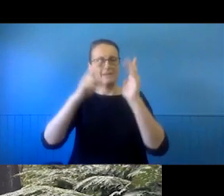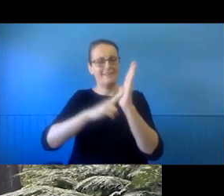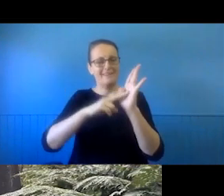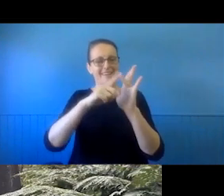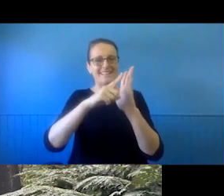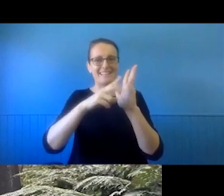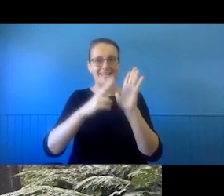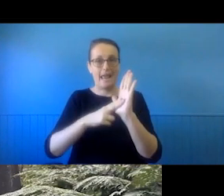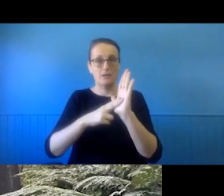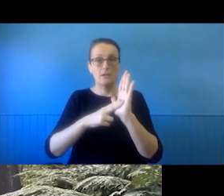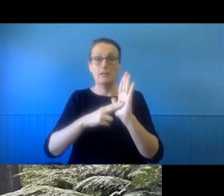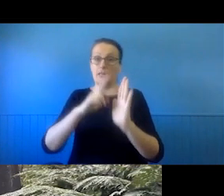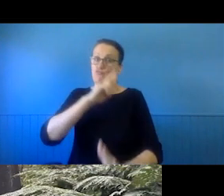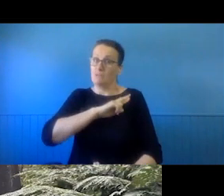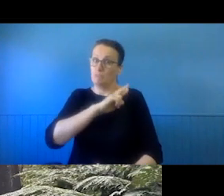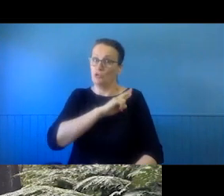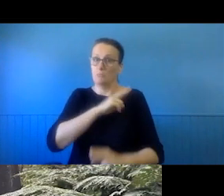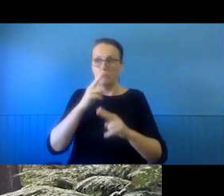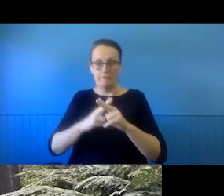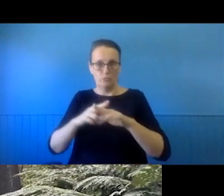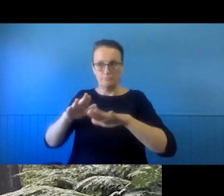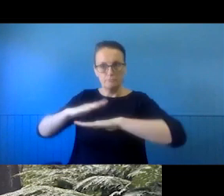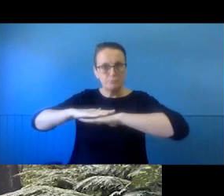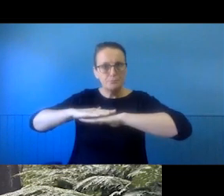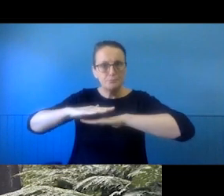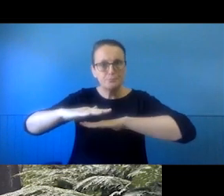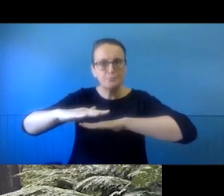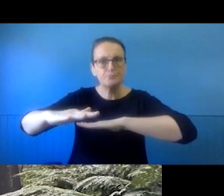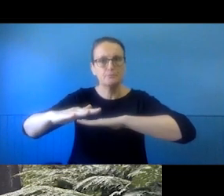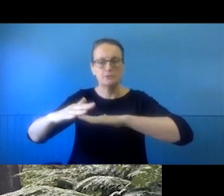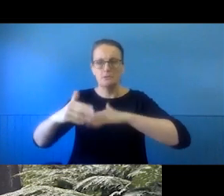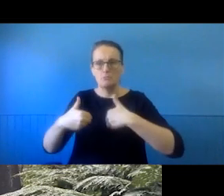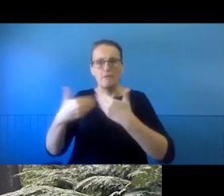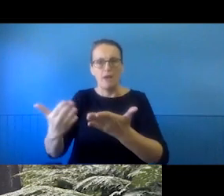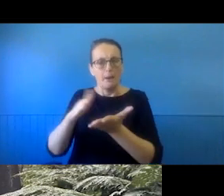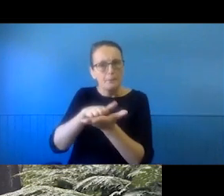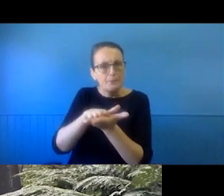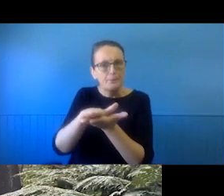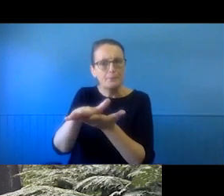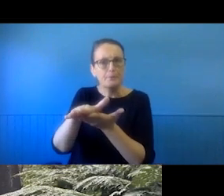maintaining the status quo and providing order, protection, and